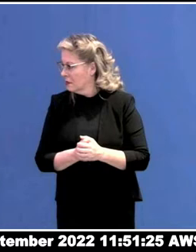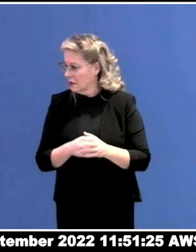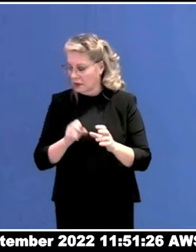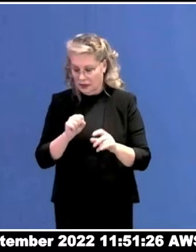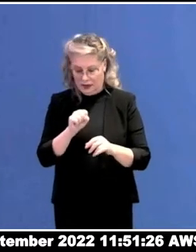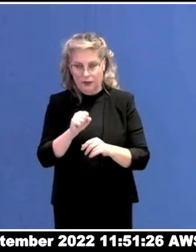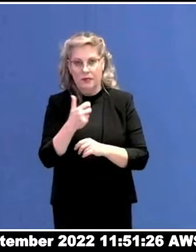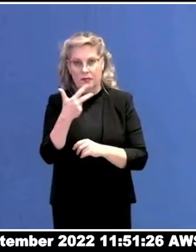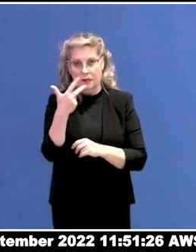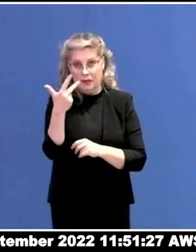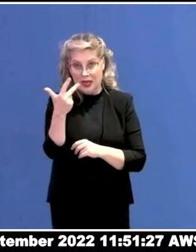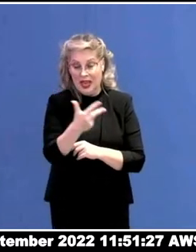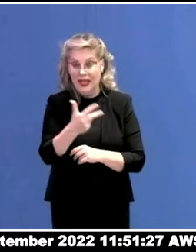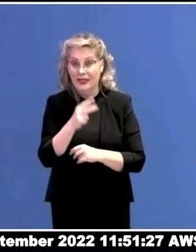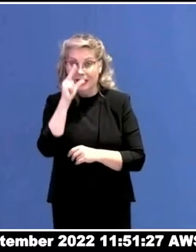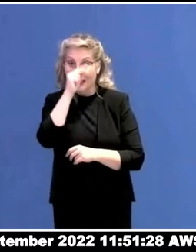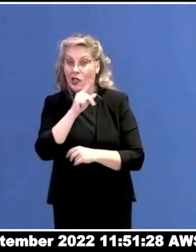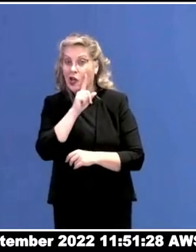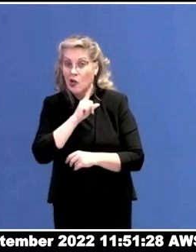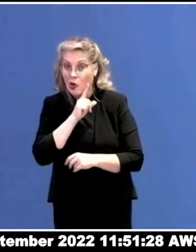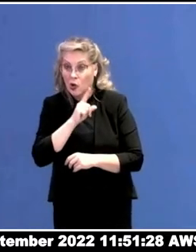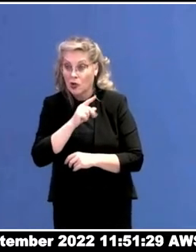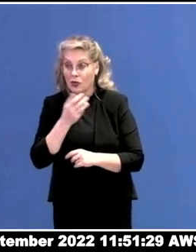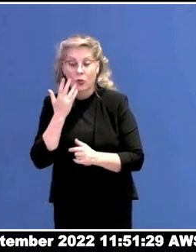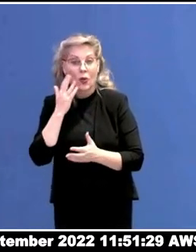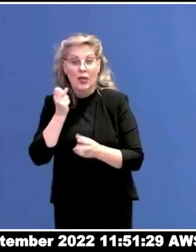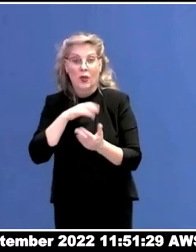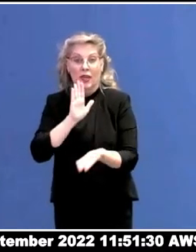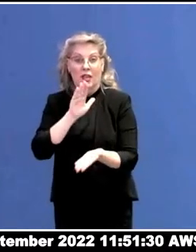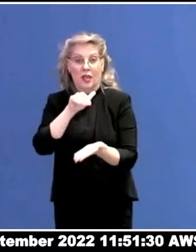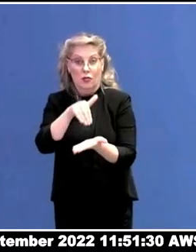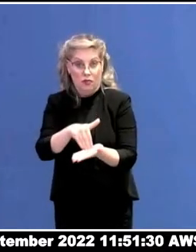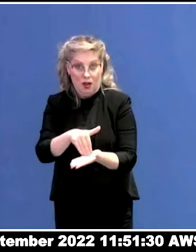So, there were 18 young girls at the time that we entered Yeeda. So, Yeeda was where the young girls were accommodated.